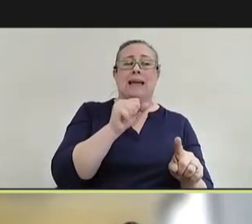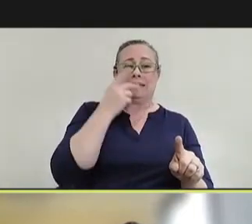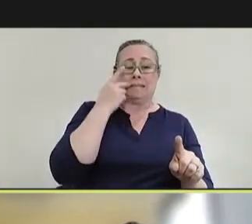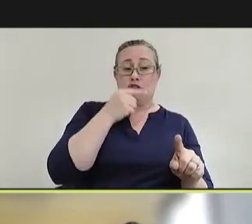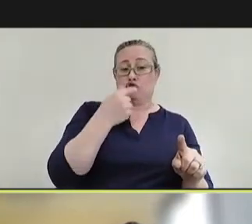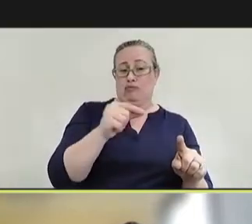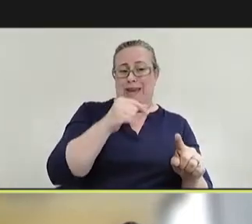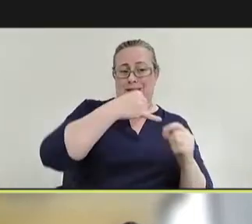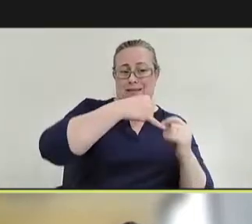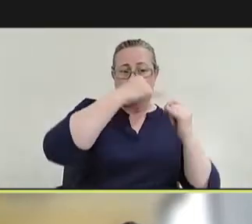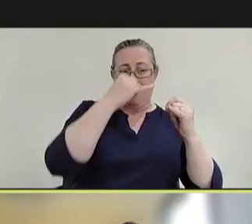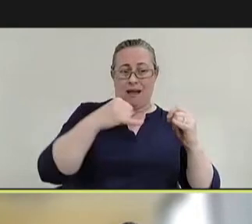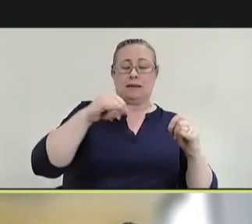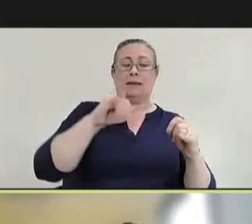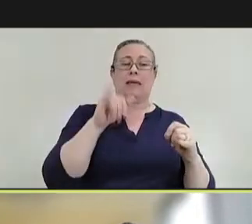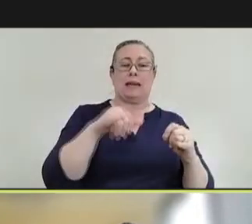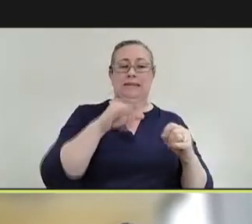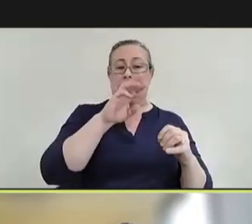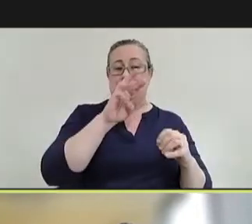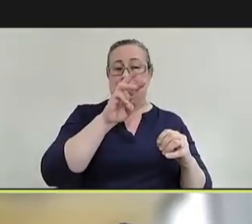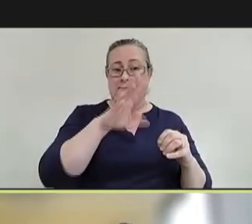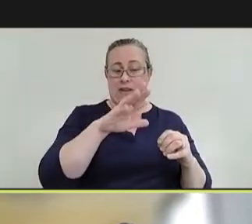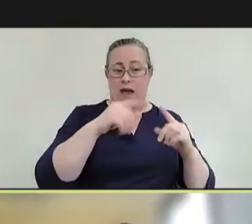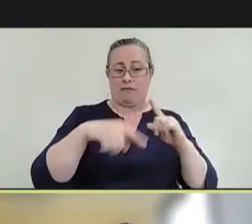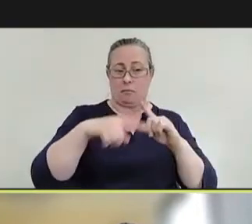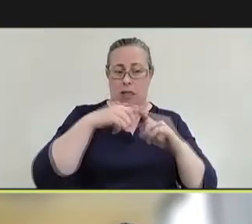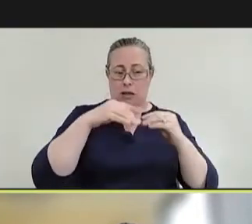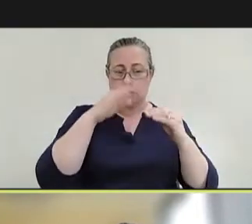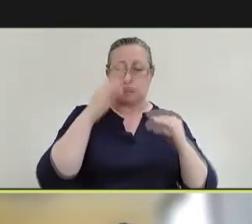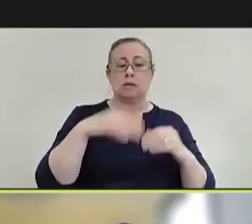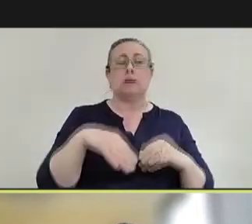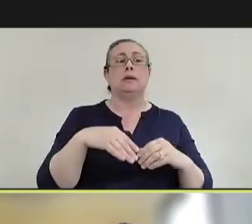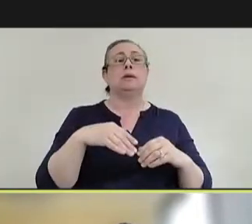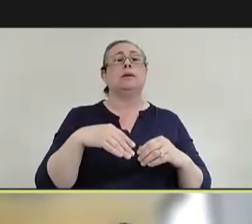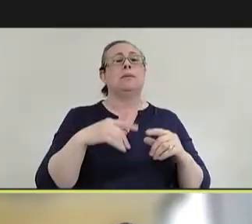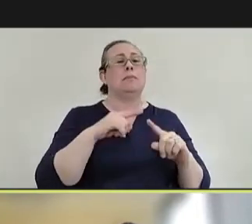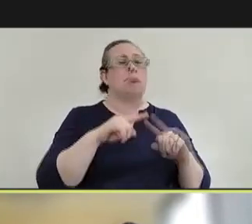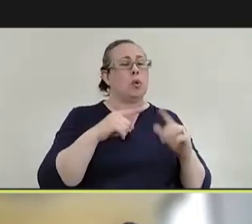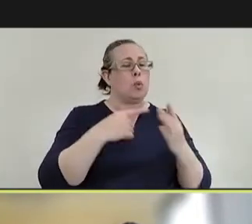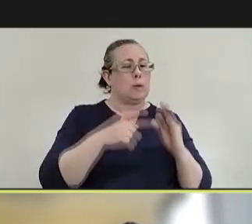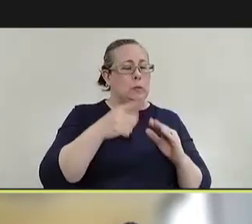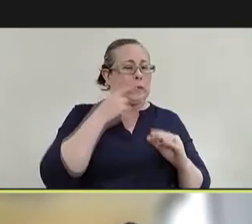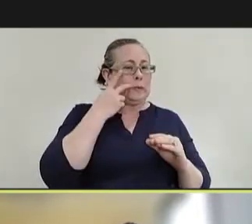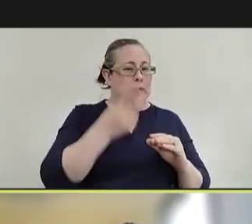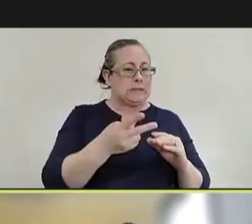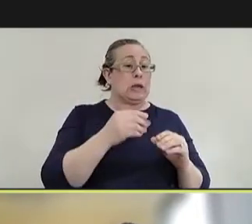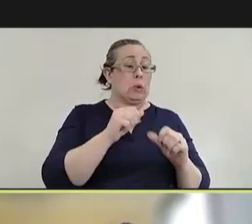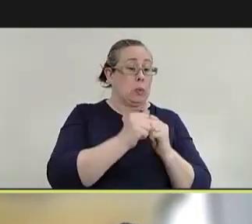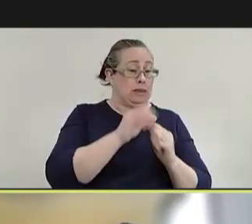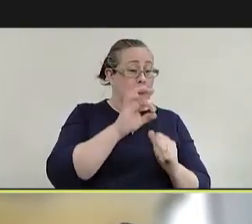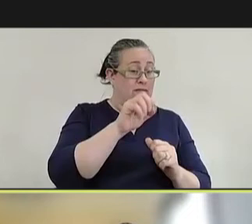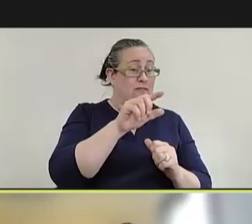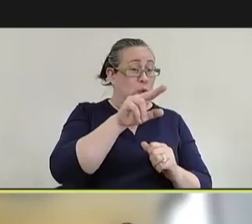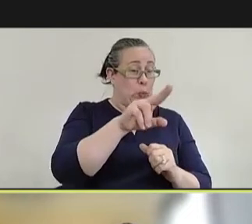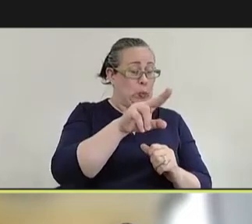the 65 plus. Across the board, what you're seeing is, at least in flu, In the last couple years, we